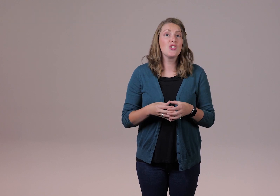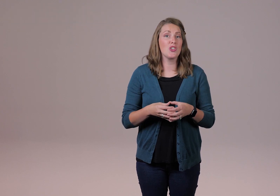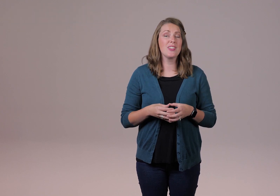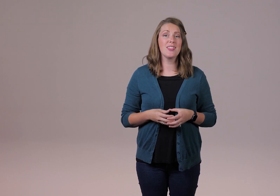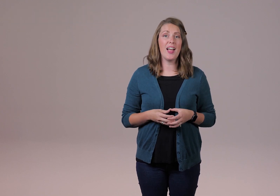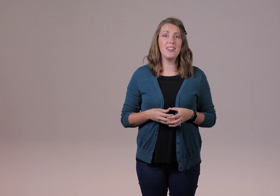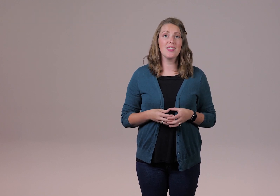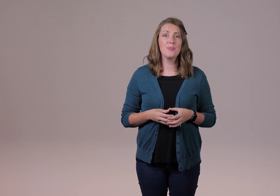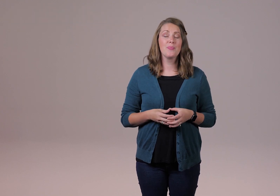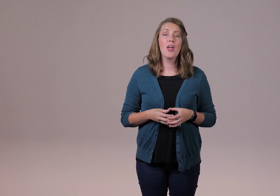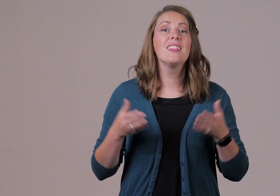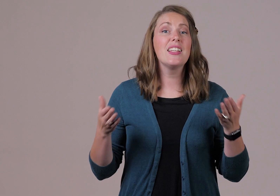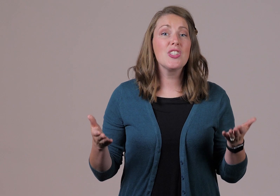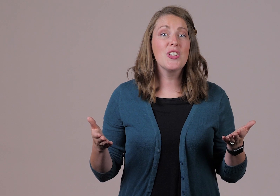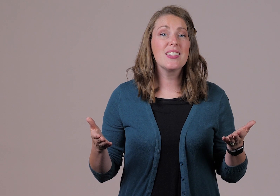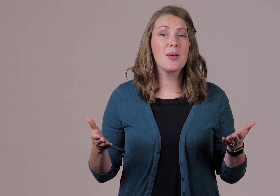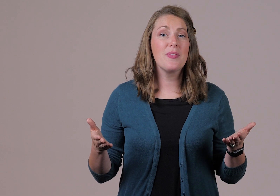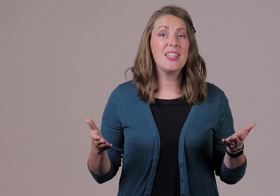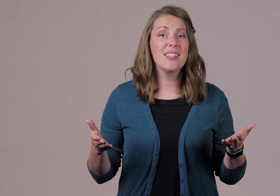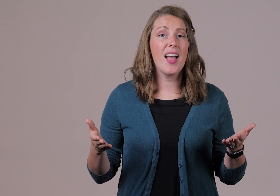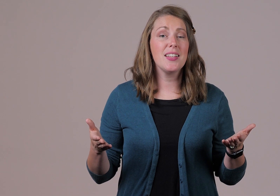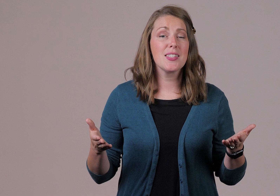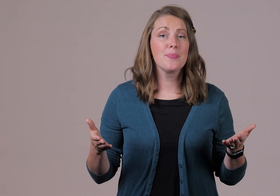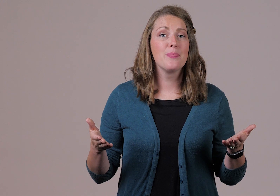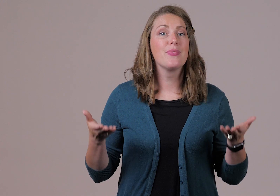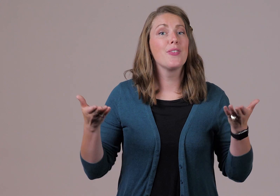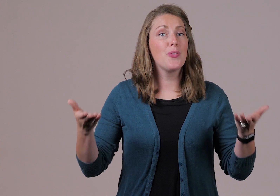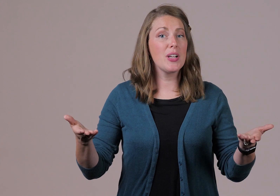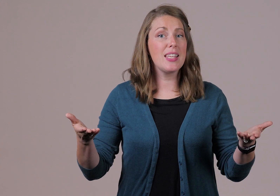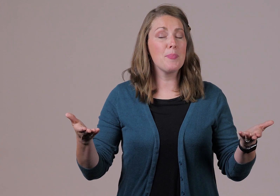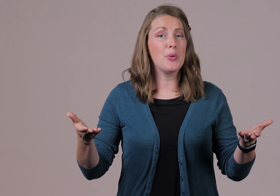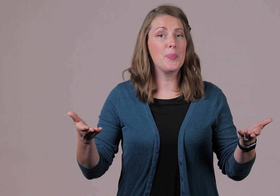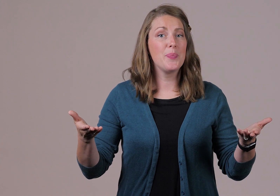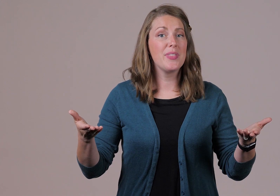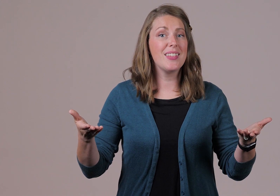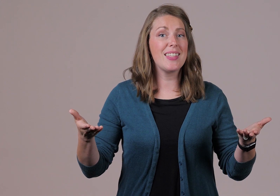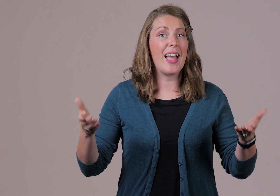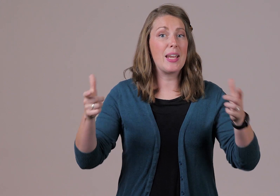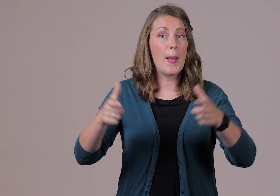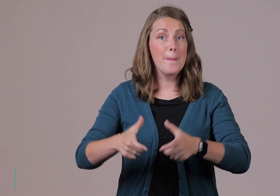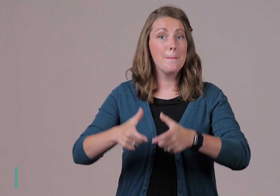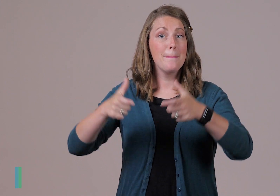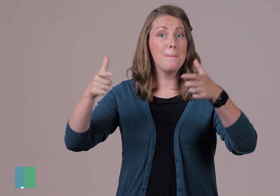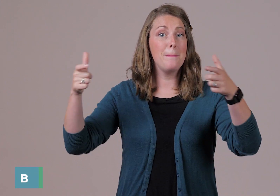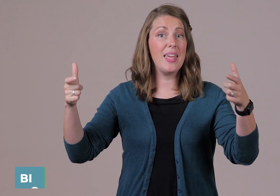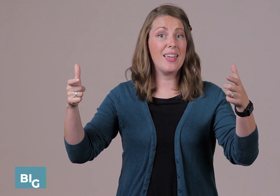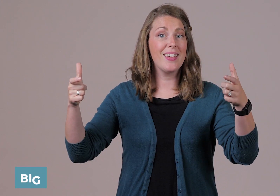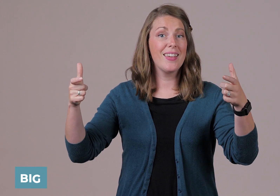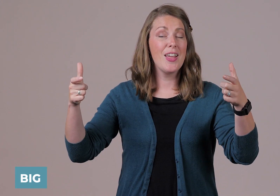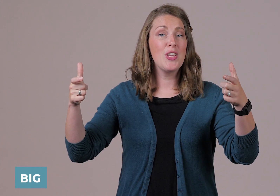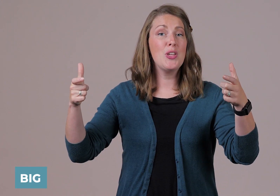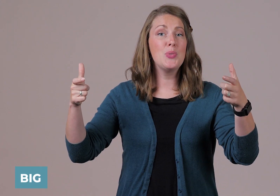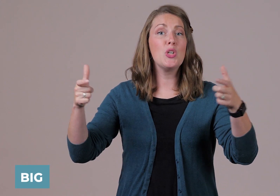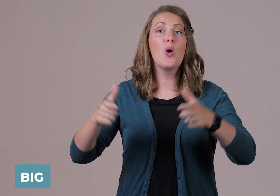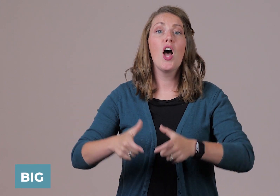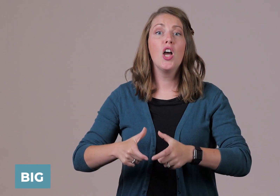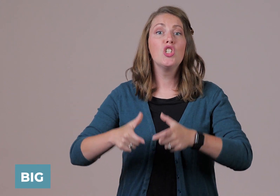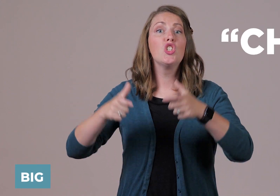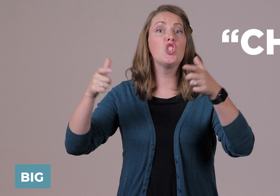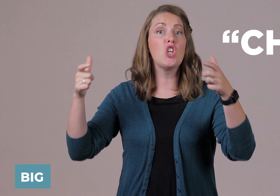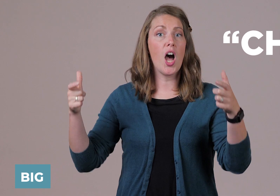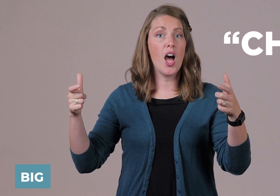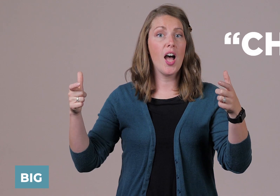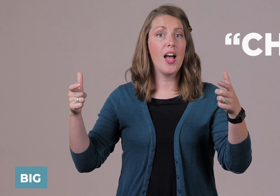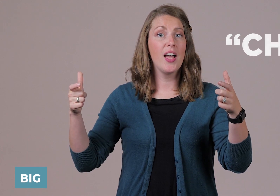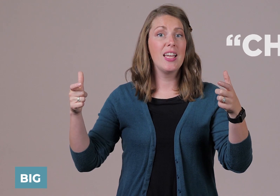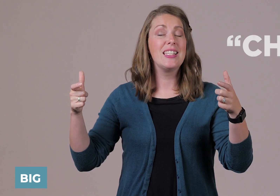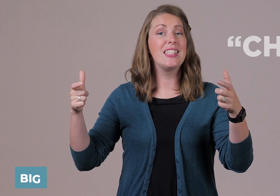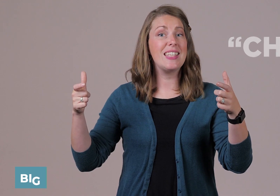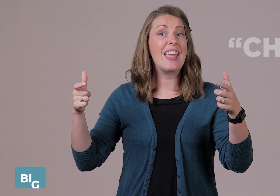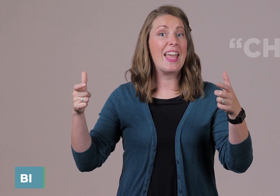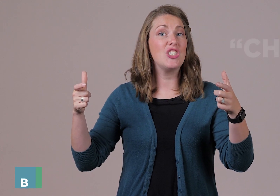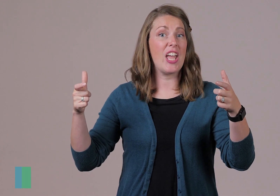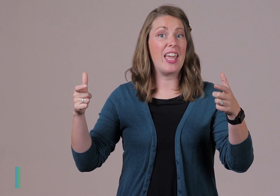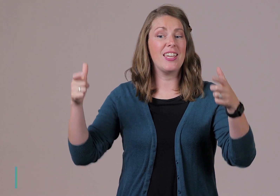certain sign. Let's look at some of these signs, for example the sign big, you do CHA